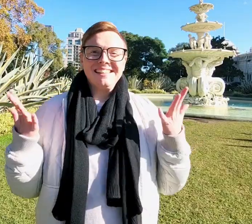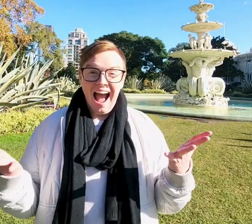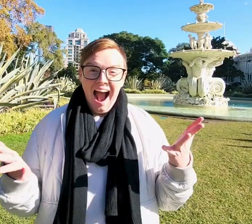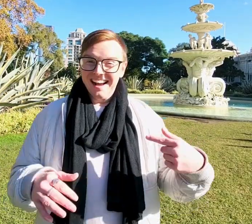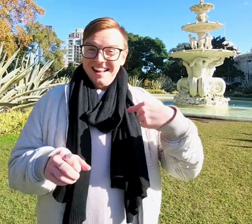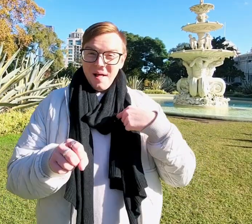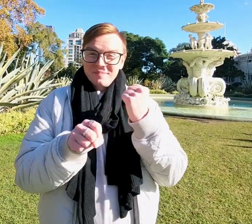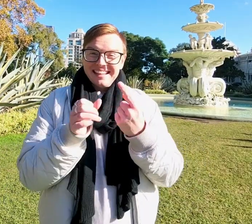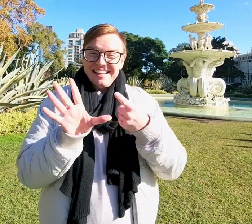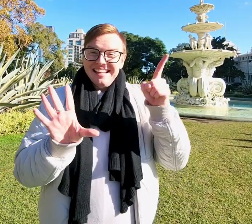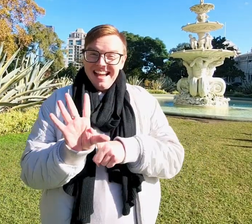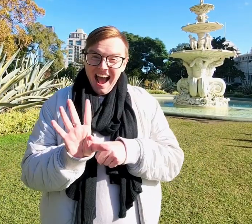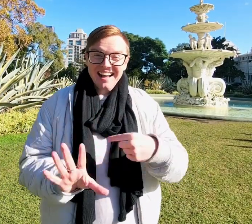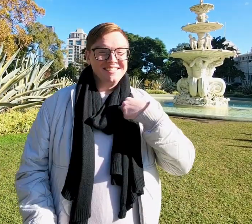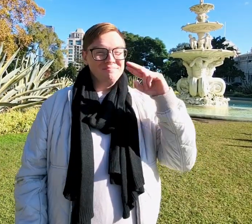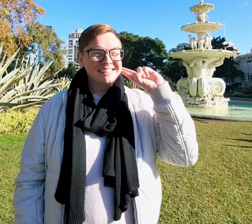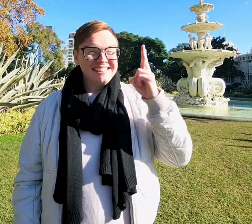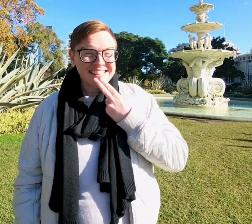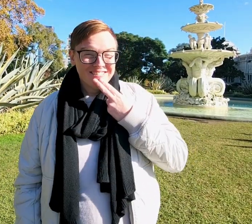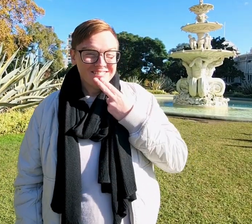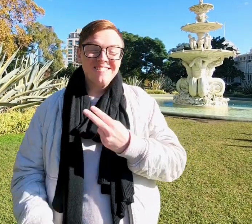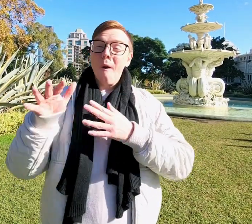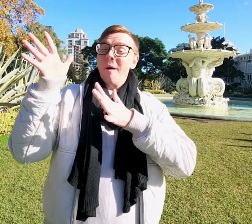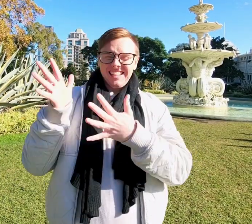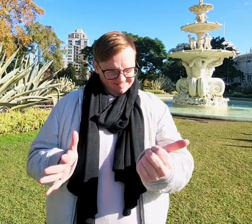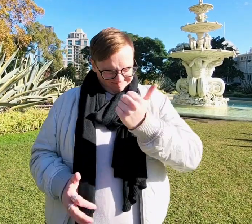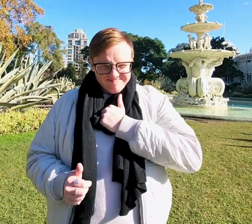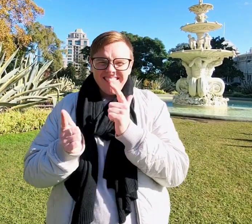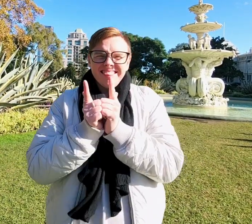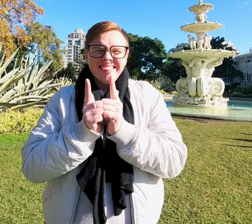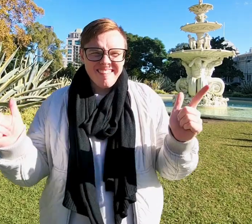Hey! I’m gay, I’m Deaf and Auslan is my language.